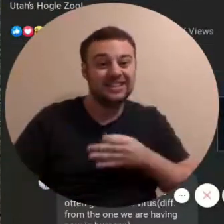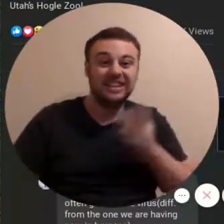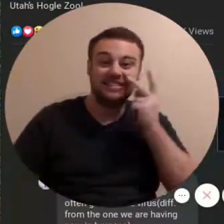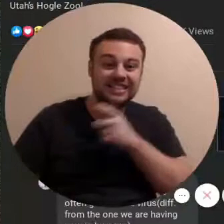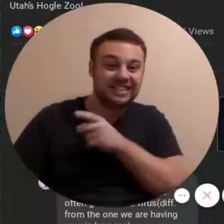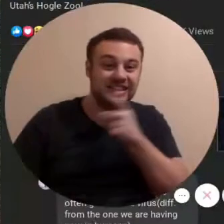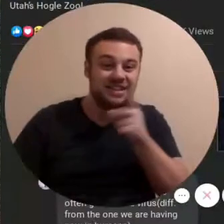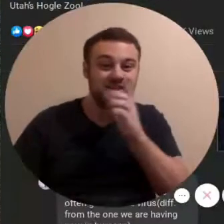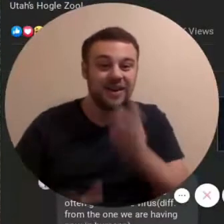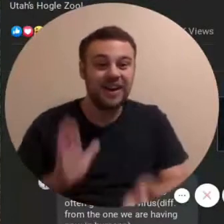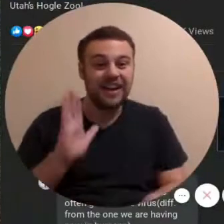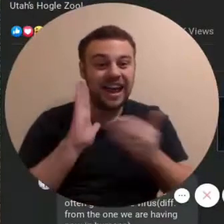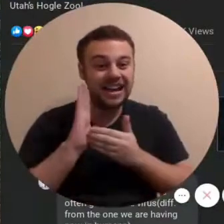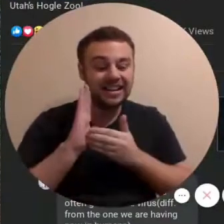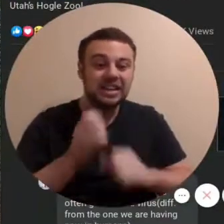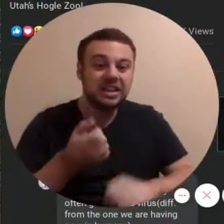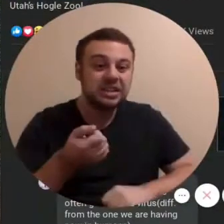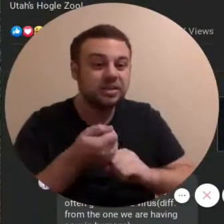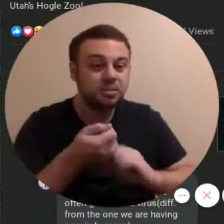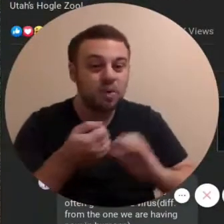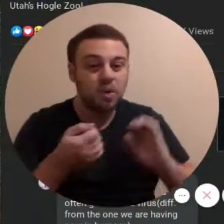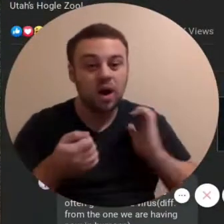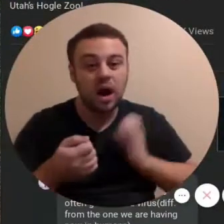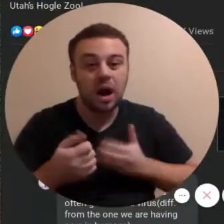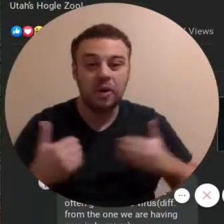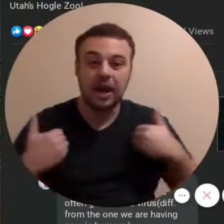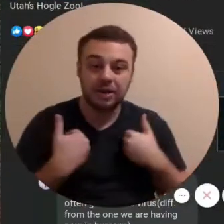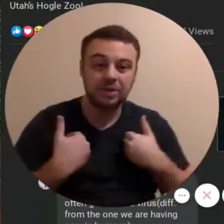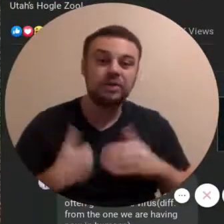we'll talk to you tomorrow. Bye-bye.